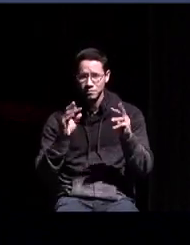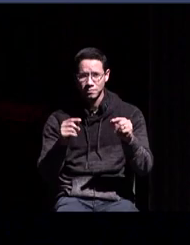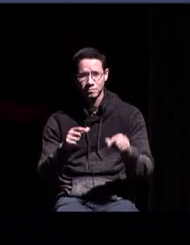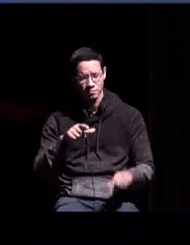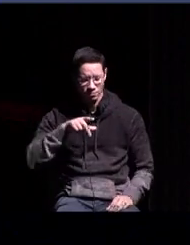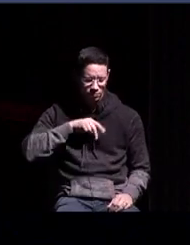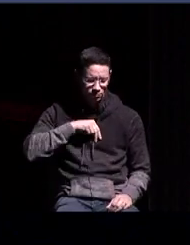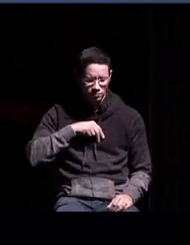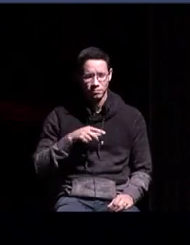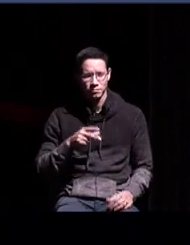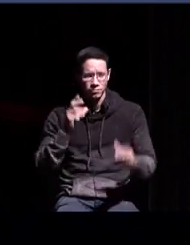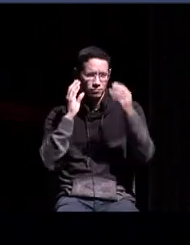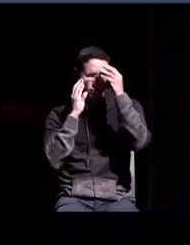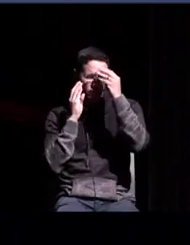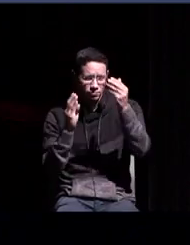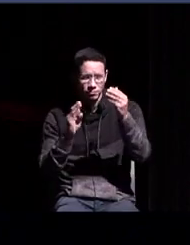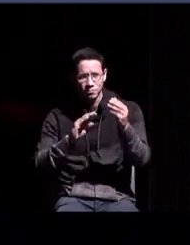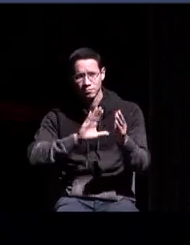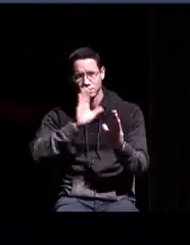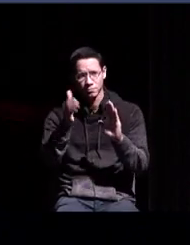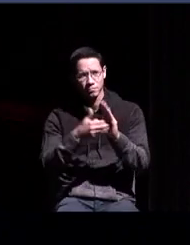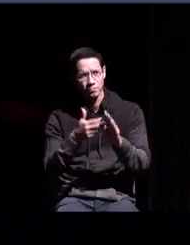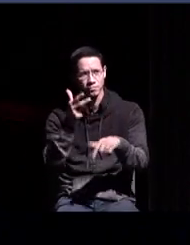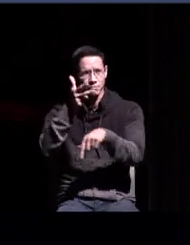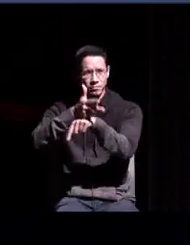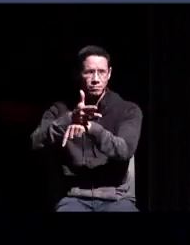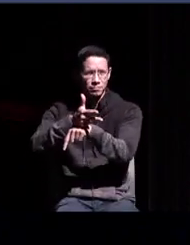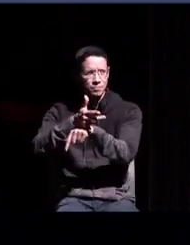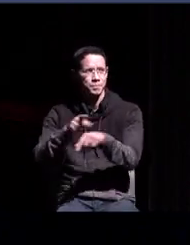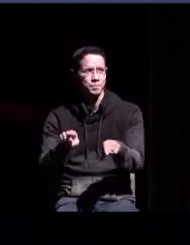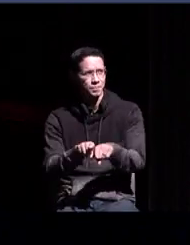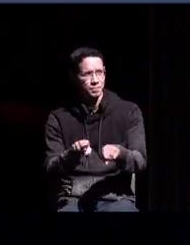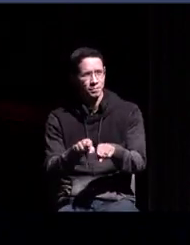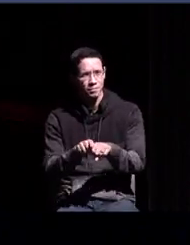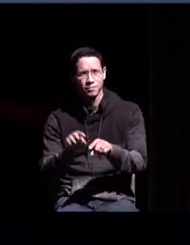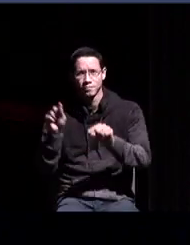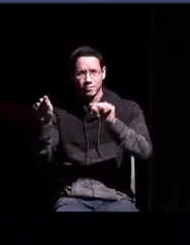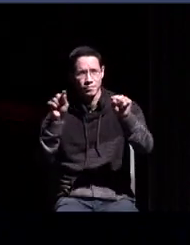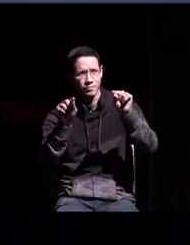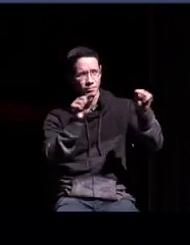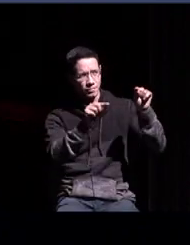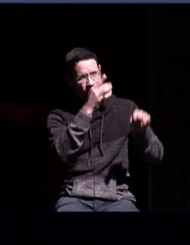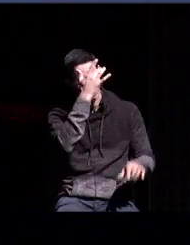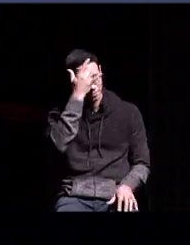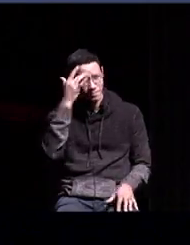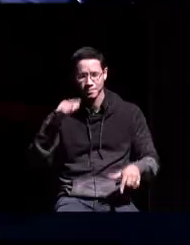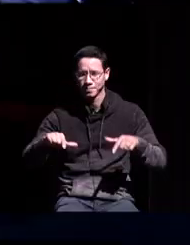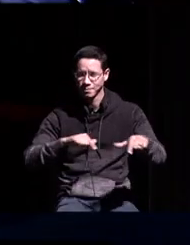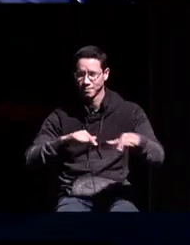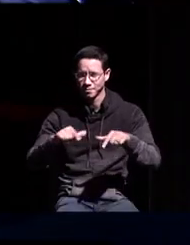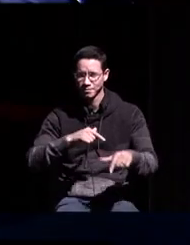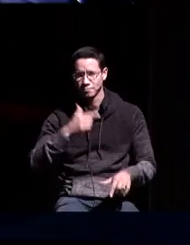I’d like to thank those recording the video over there. They are people you don’t see, but the event